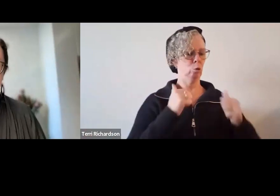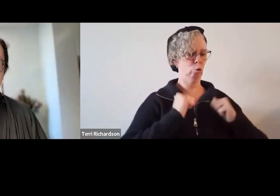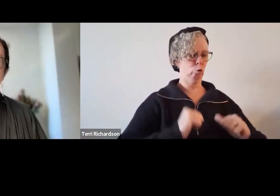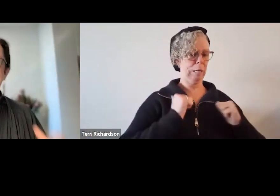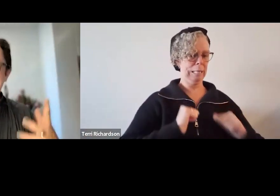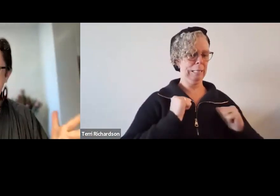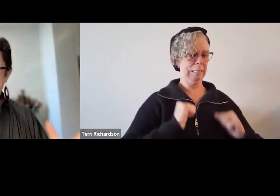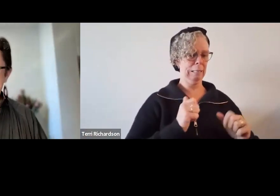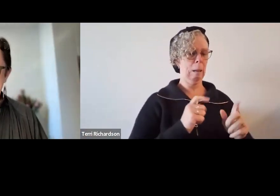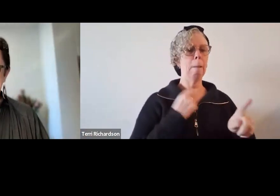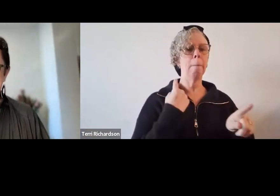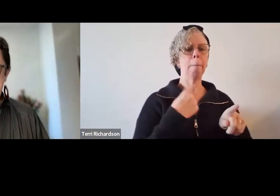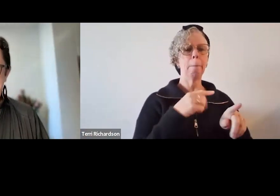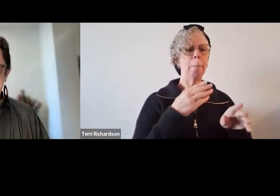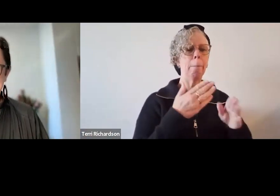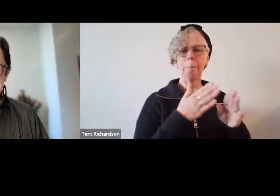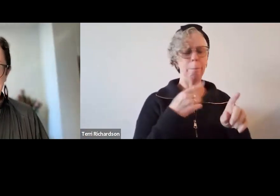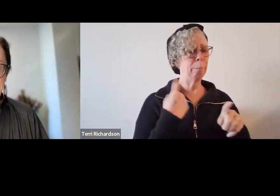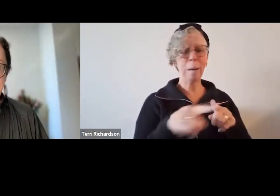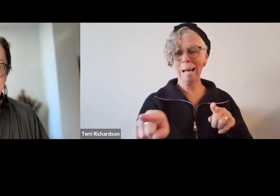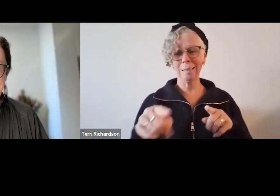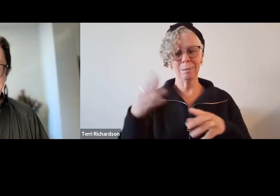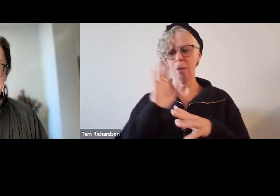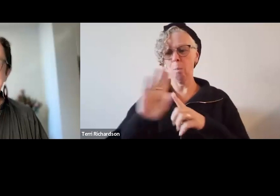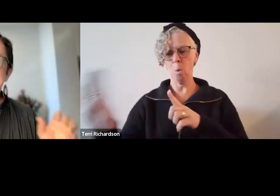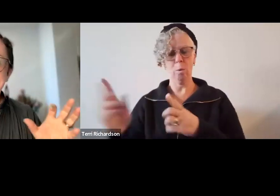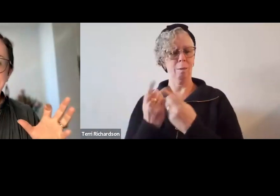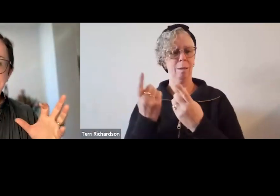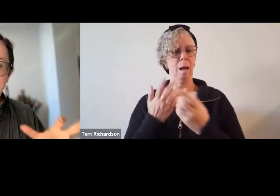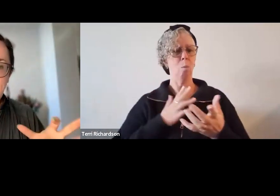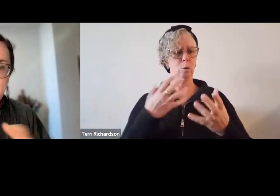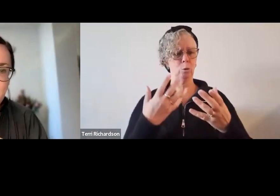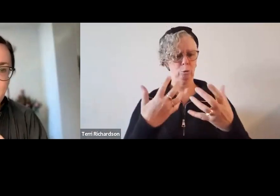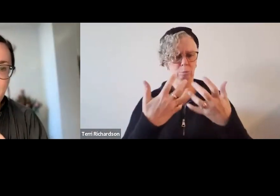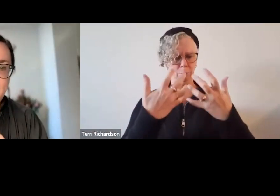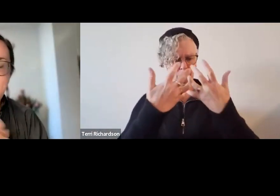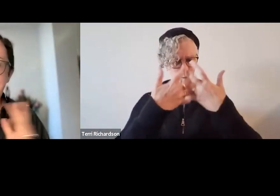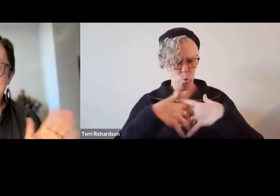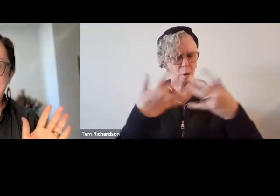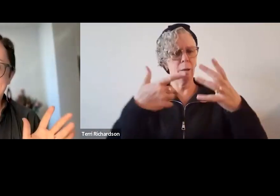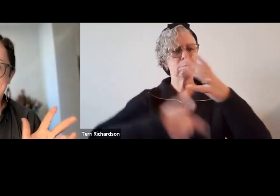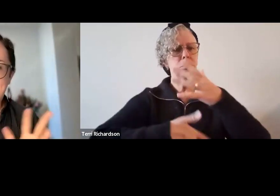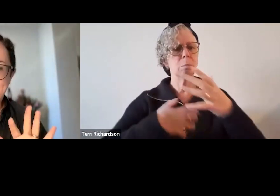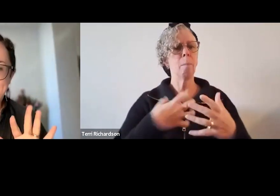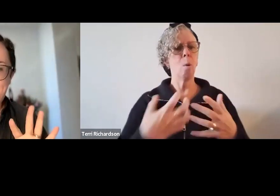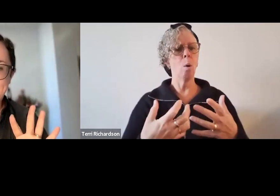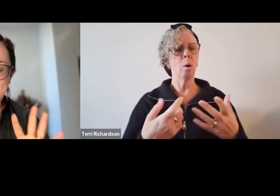which I'm really excited to have a discussion about today, because surely if everything else in the world is changing,